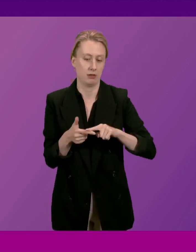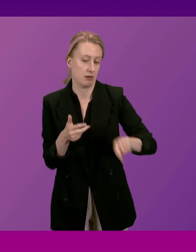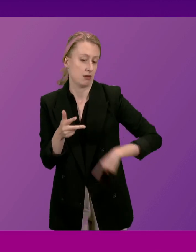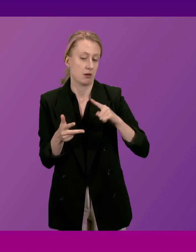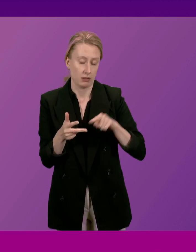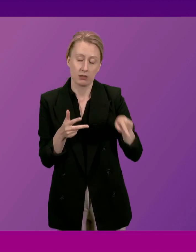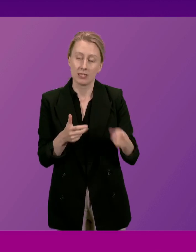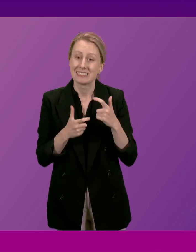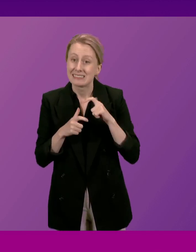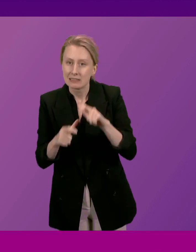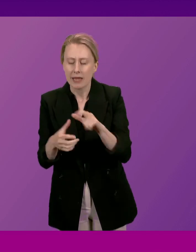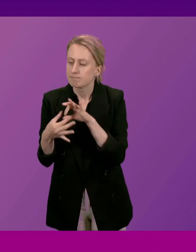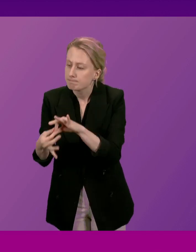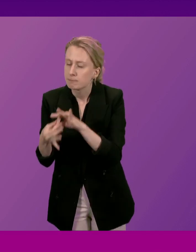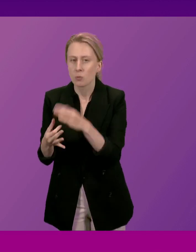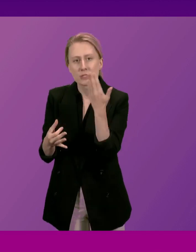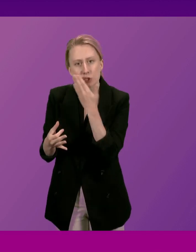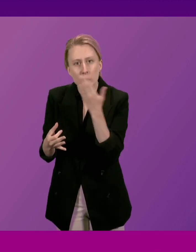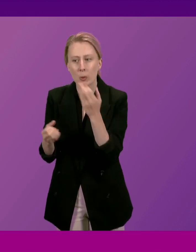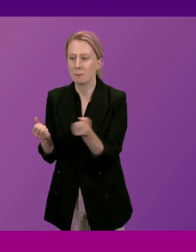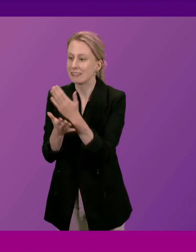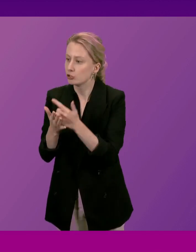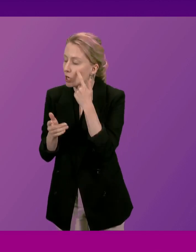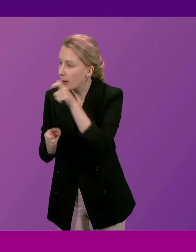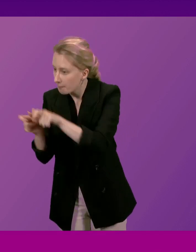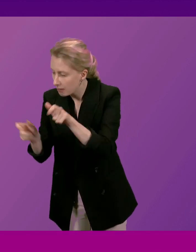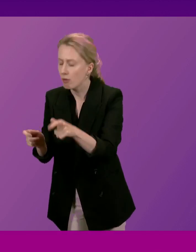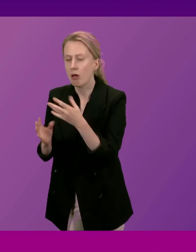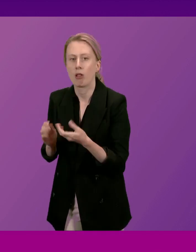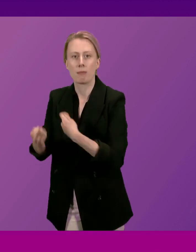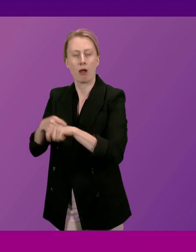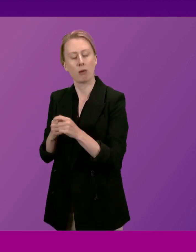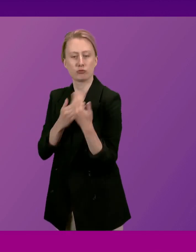engagement with young people to ensure that we create responsible citizens in our society.